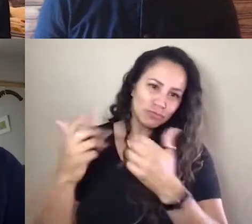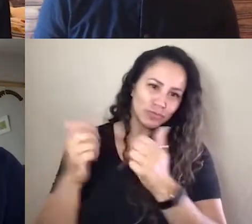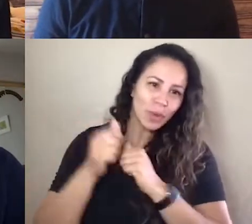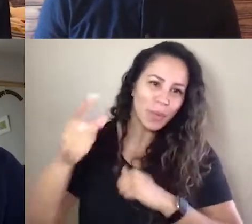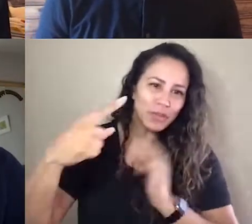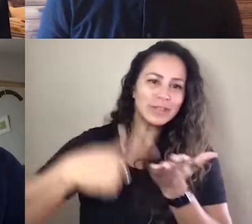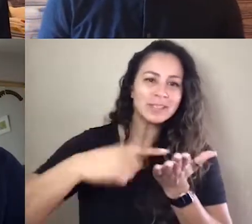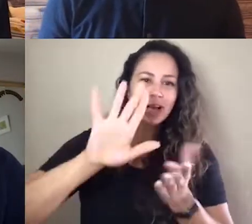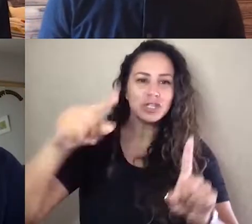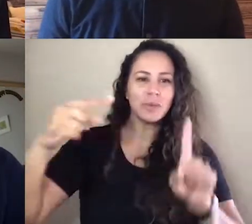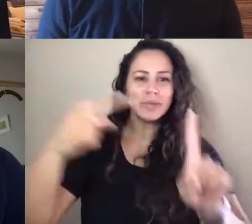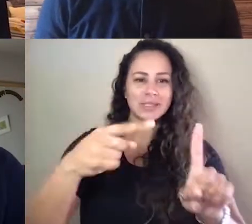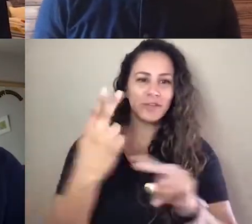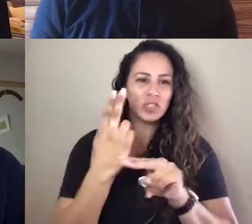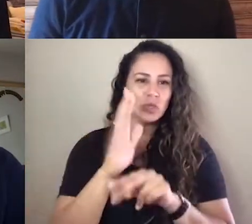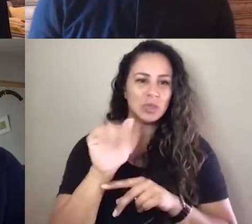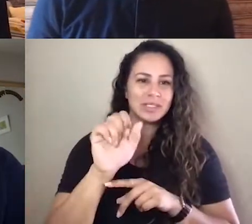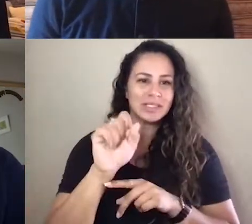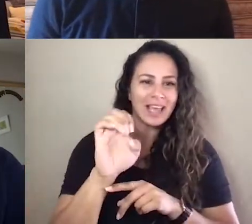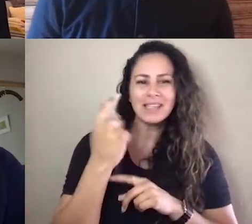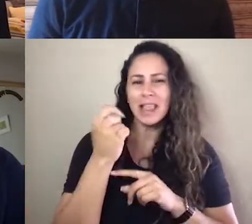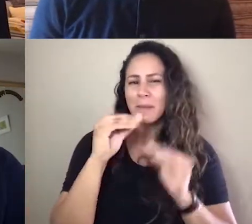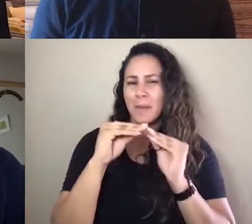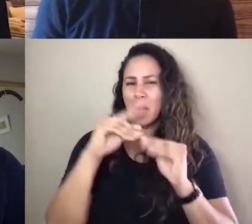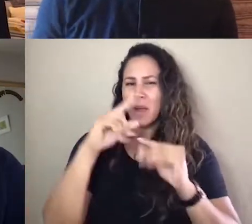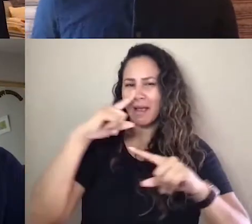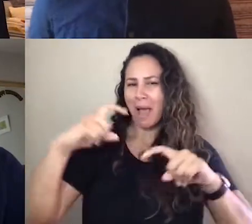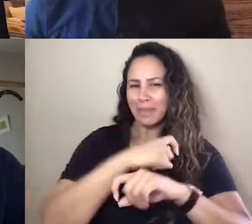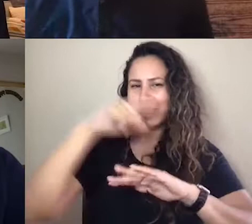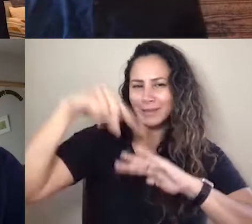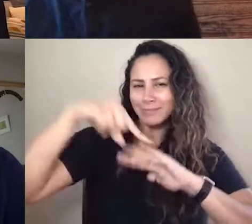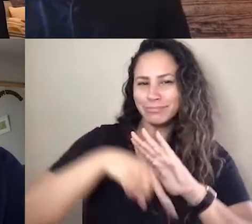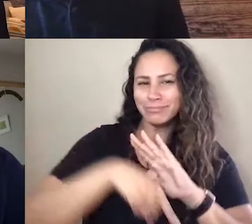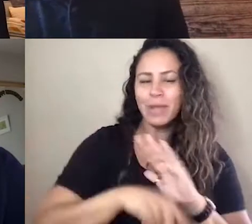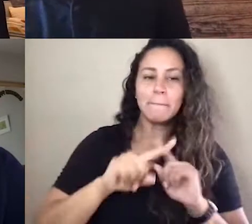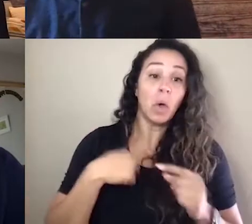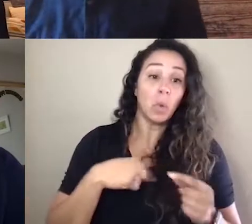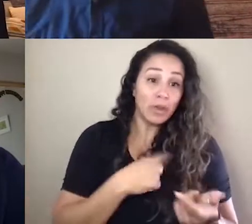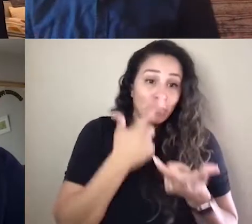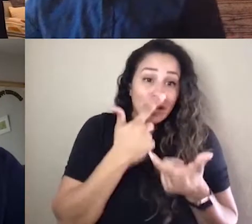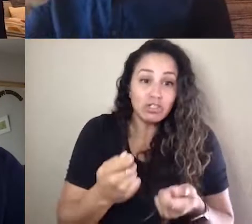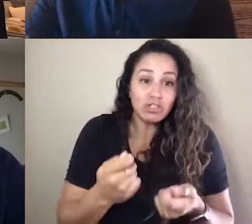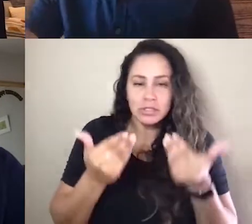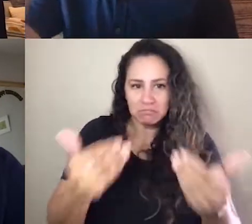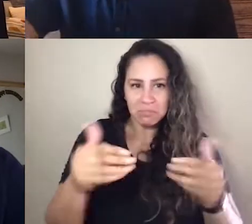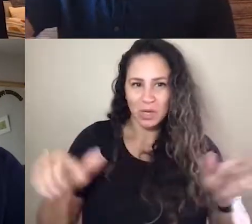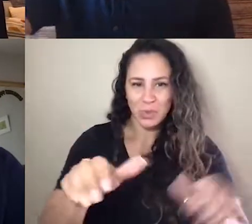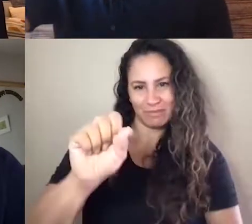IT'S A BIT COMPLICATED BUT SOMETHING THAT WE ARE INTERESTED IN DOING. GREAT.